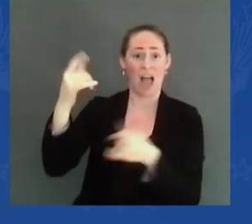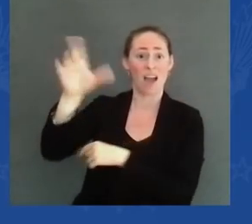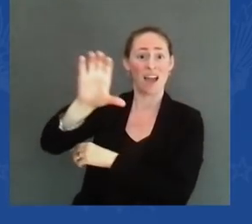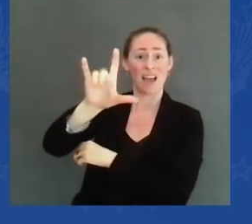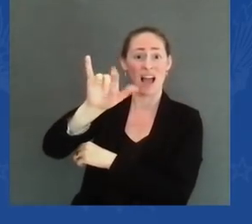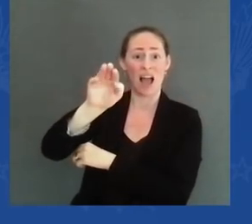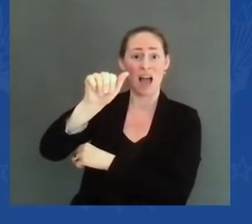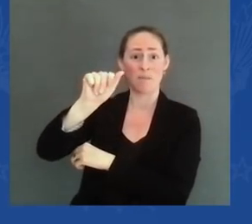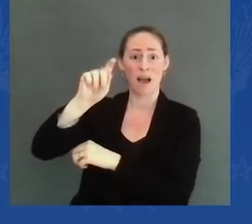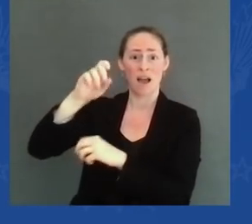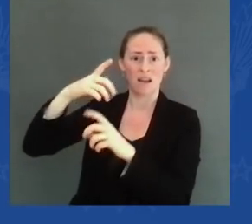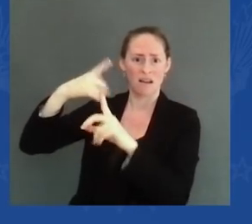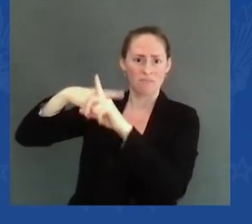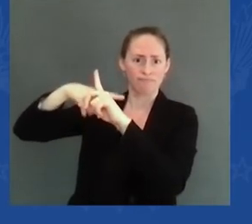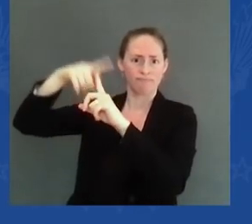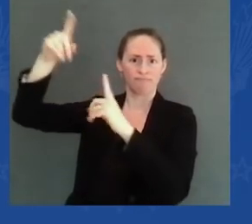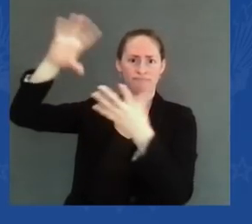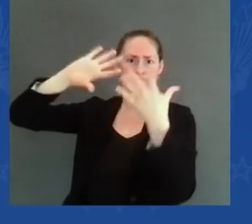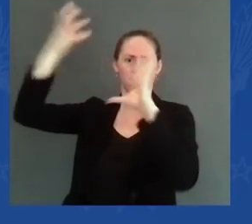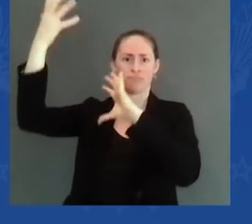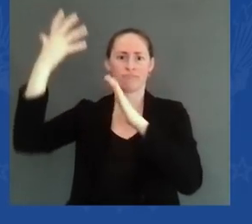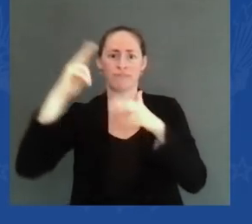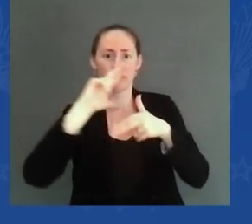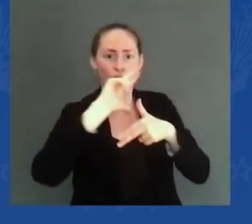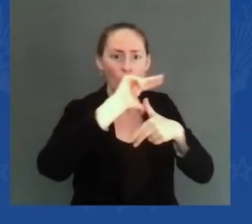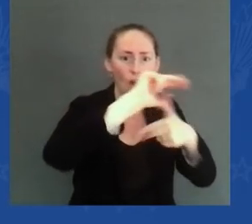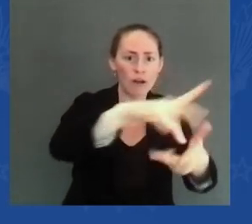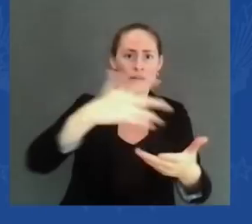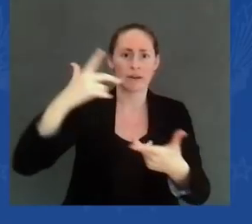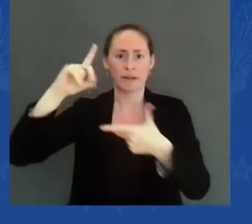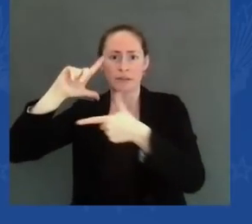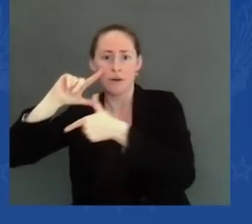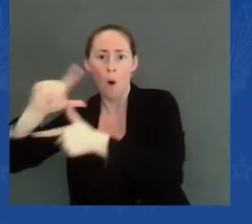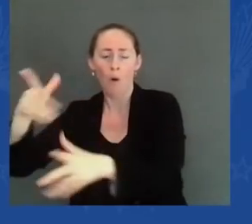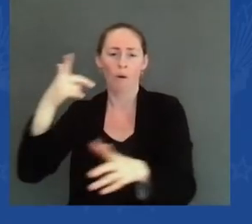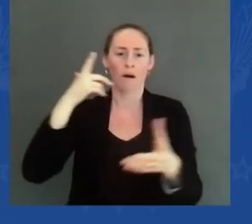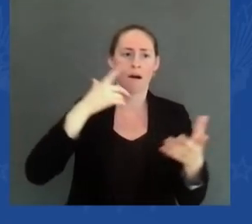that bear the brunt of pollution and decarbonizing our economy ASAP,